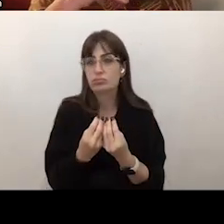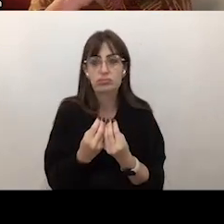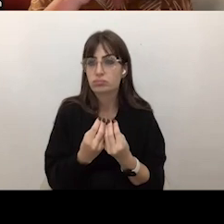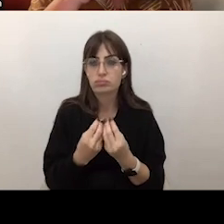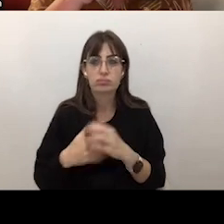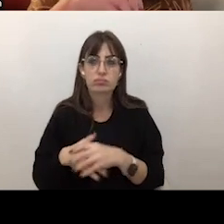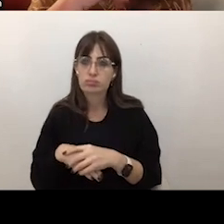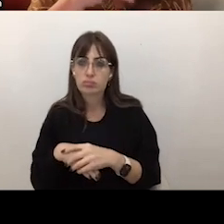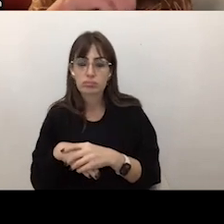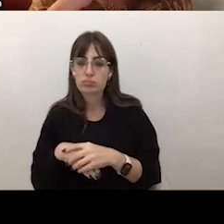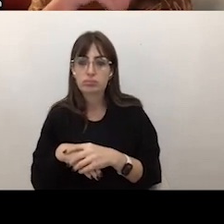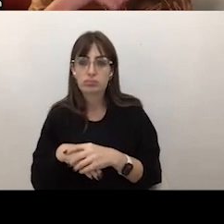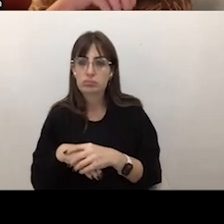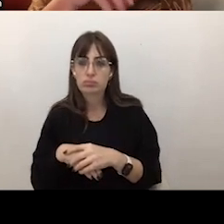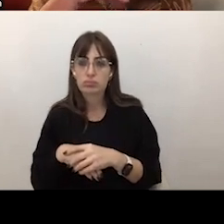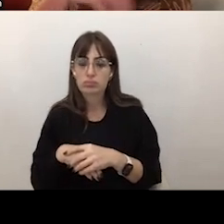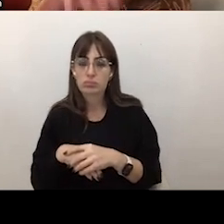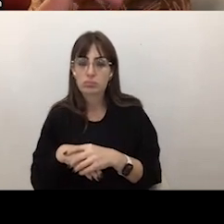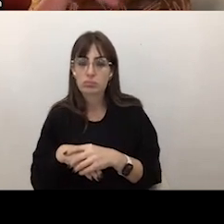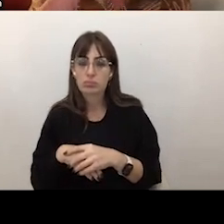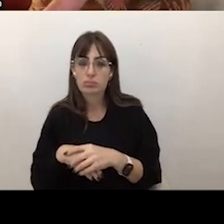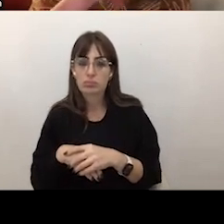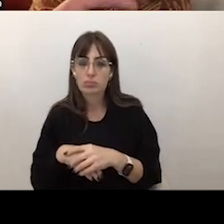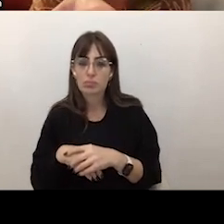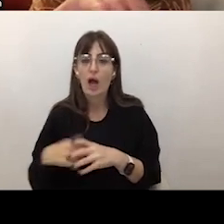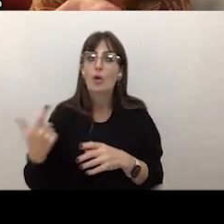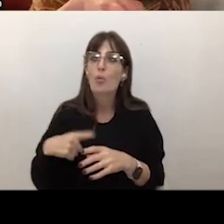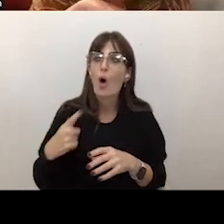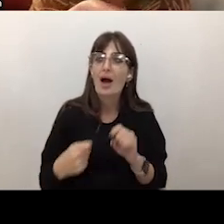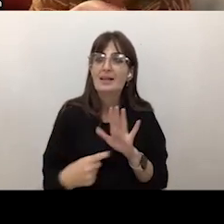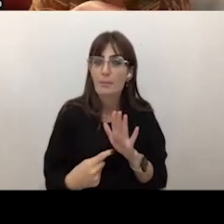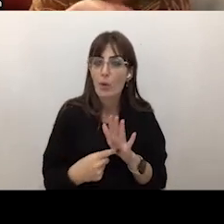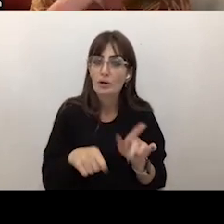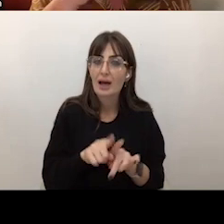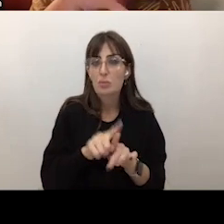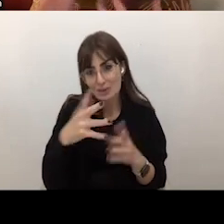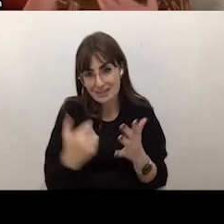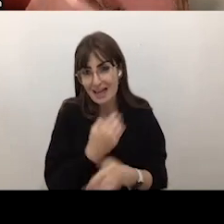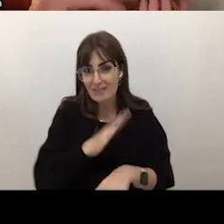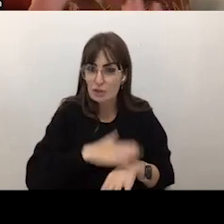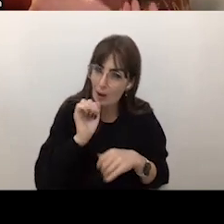And why it's important to think that way is that it will obviously save time over that data entry